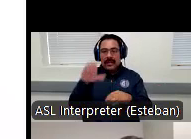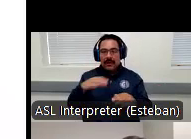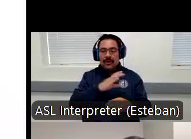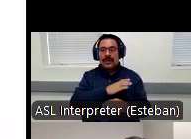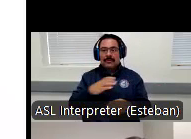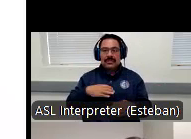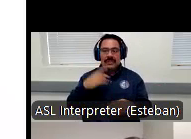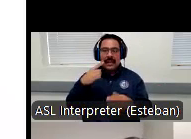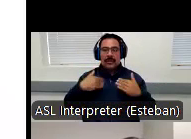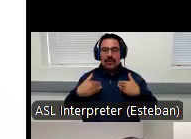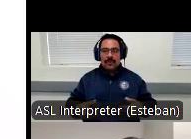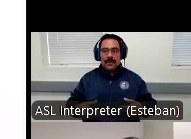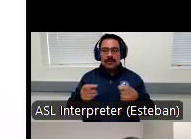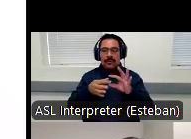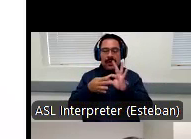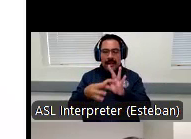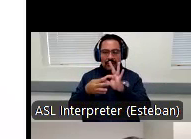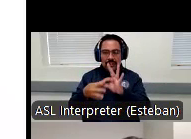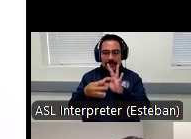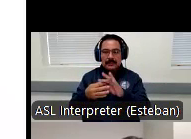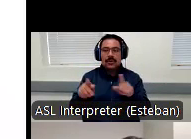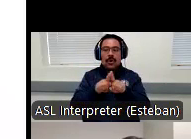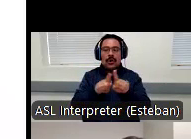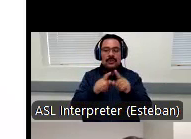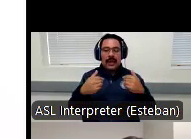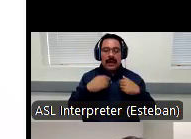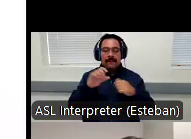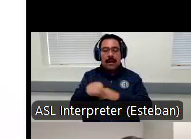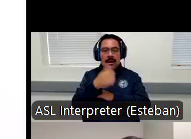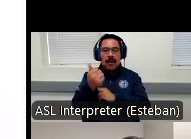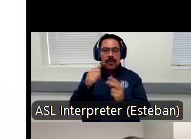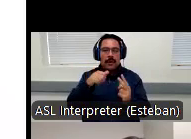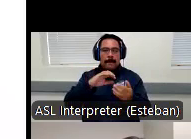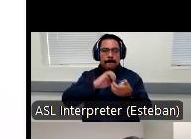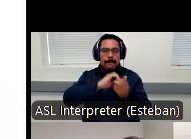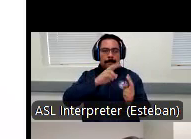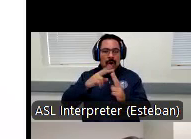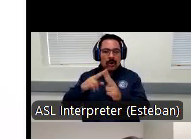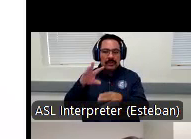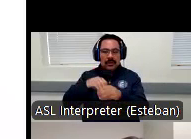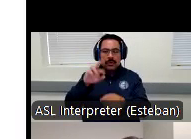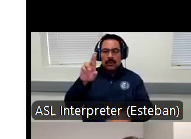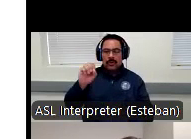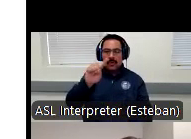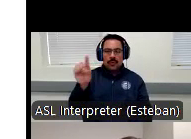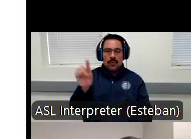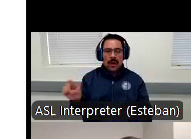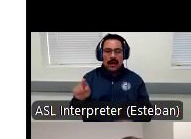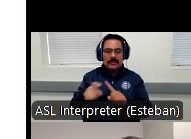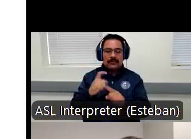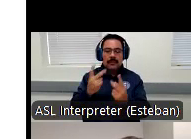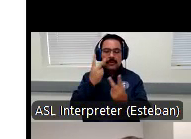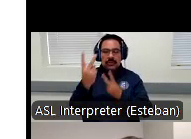Relations. We also have a number of other partners including Roz from Choose Chicago. I just want to